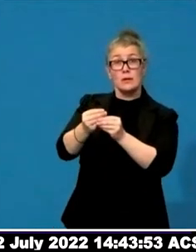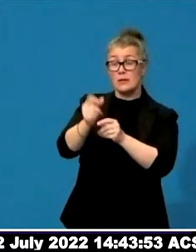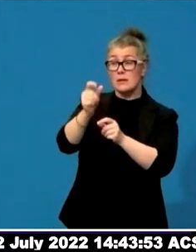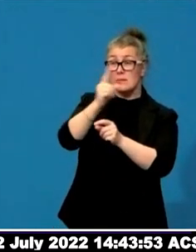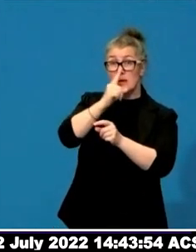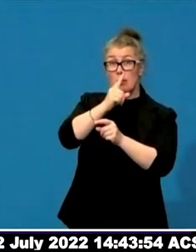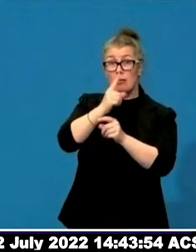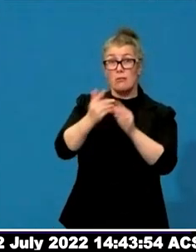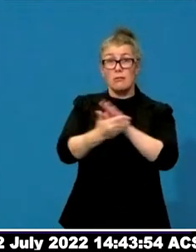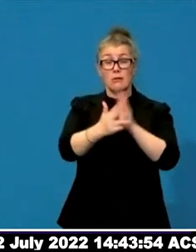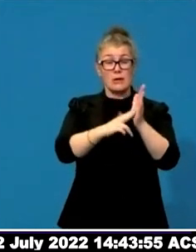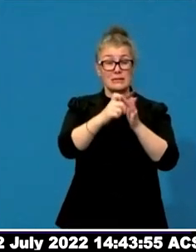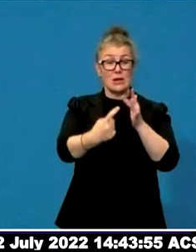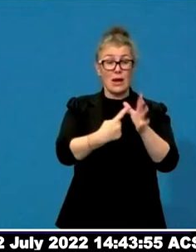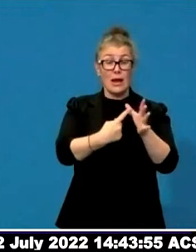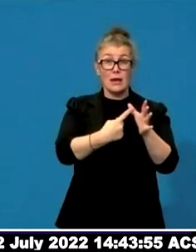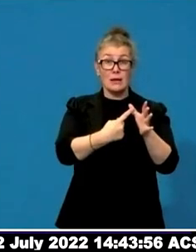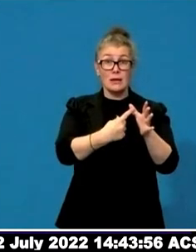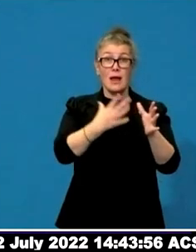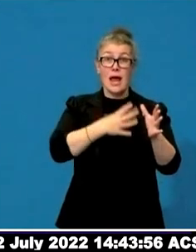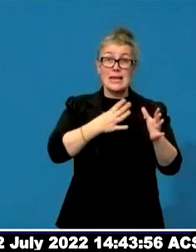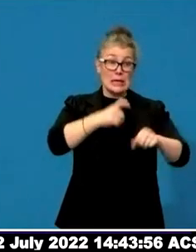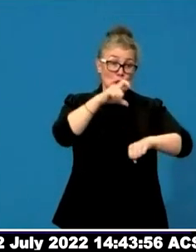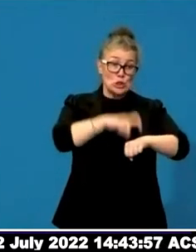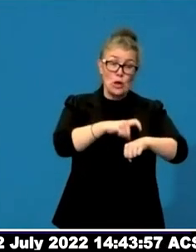they don't give you the time to sit and listen.